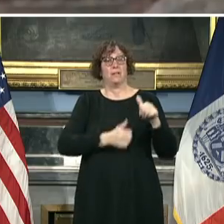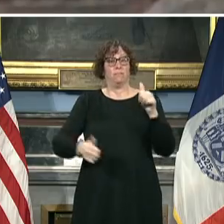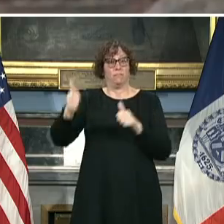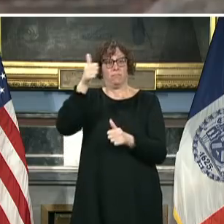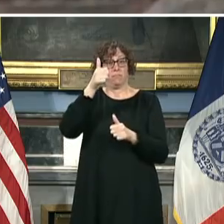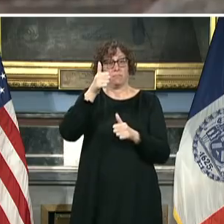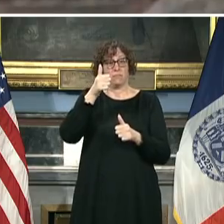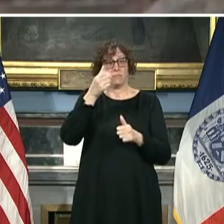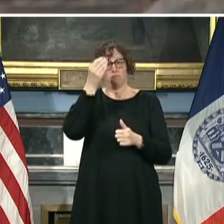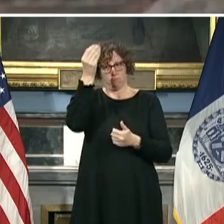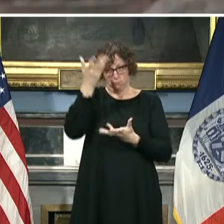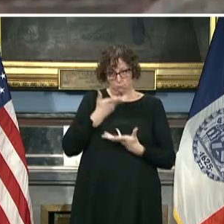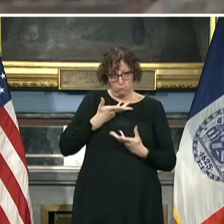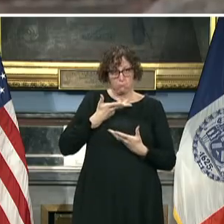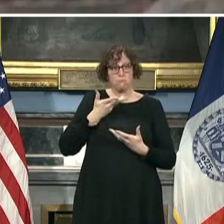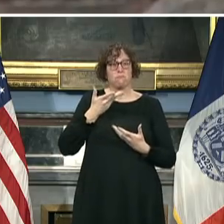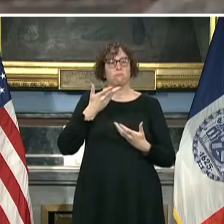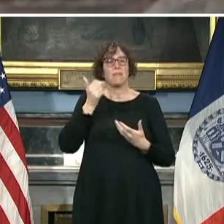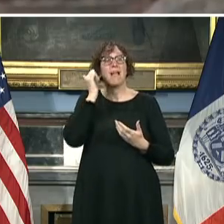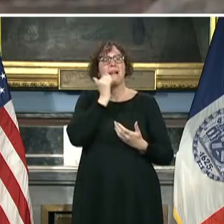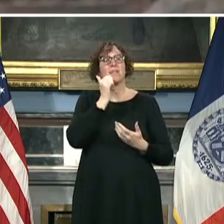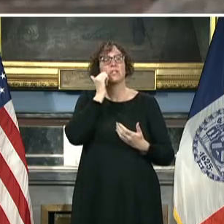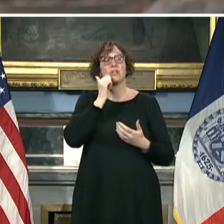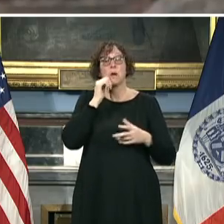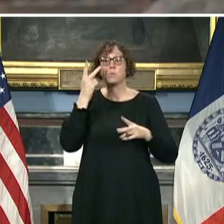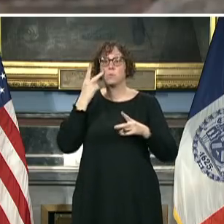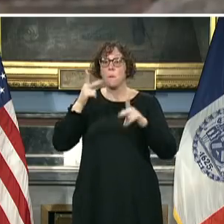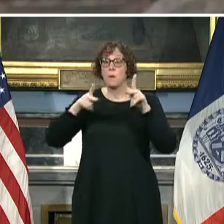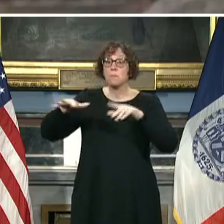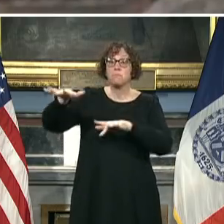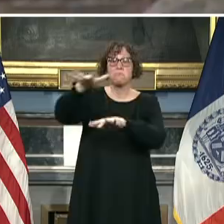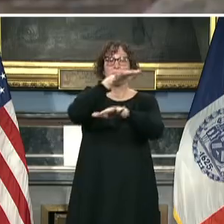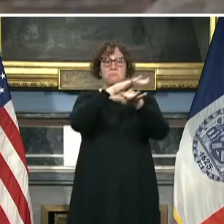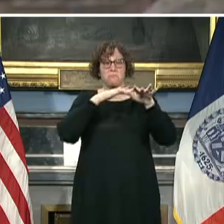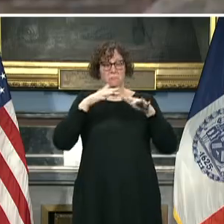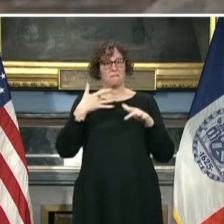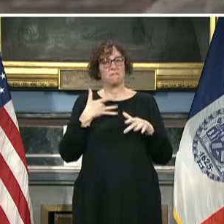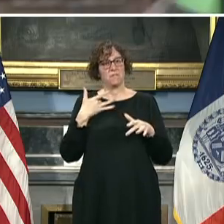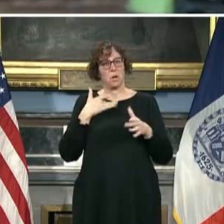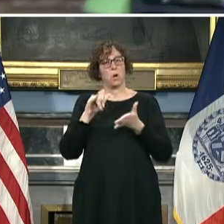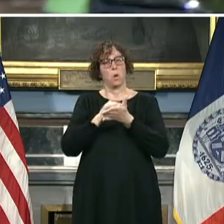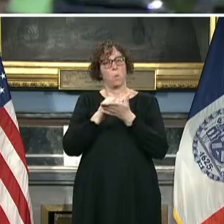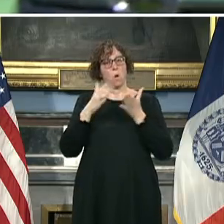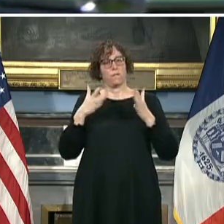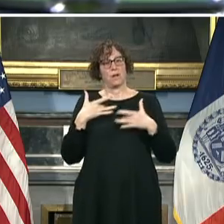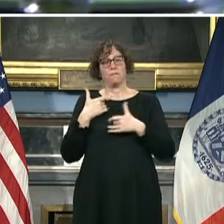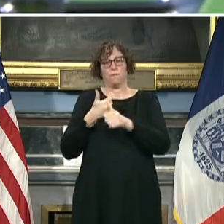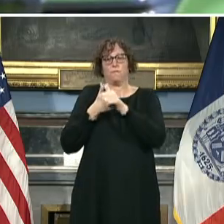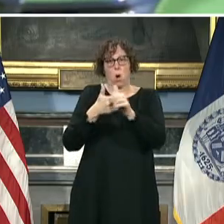GETTING IS THAT WE SEE A VERY GOOD CONSISTENT EFFORT FROM NEW YORKERS. THERE'S OBVIOUSLY SOME AREAS WE'RE